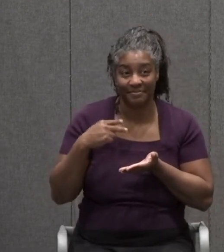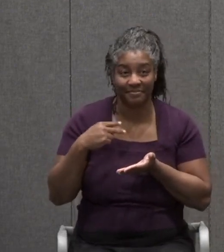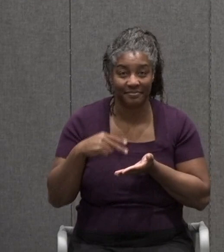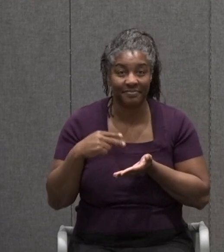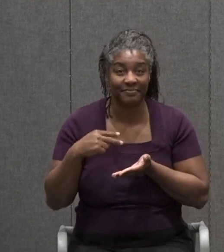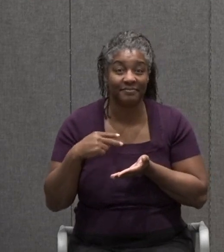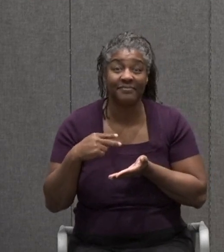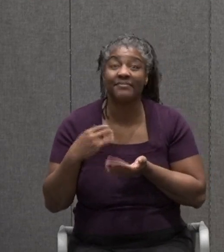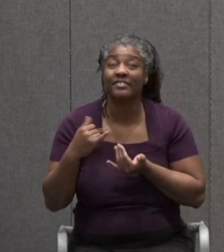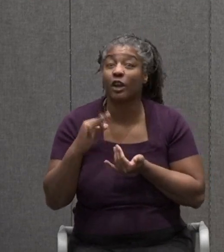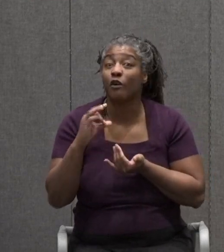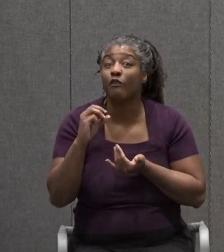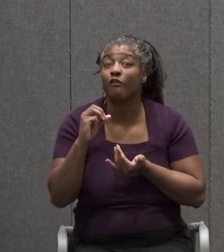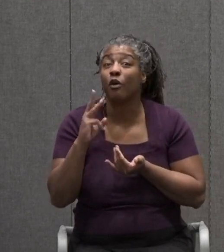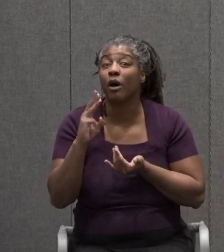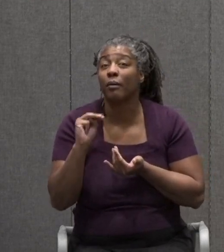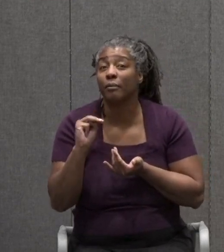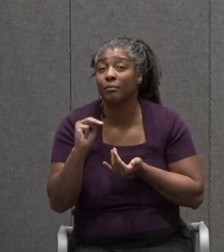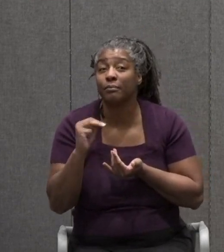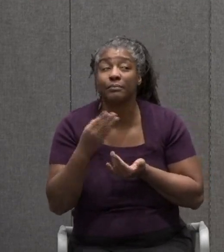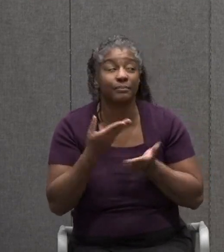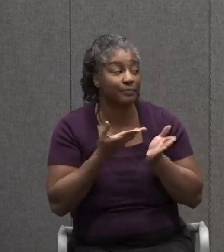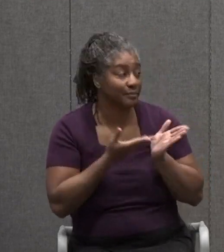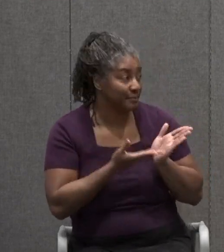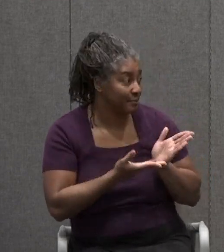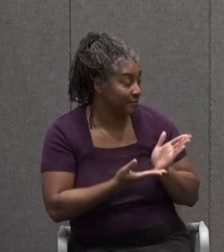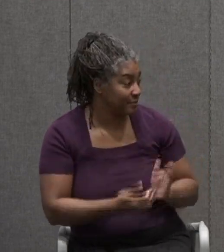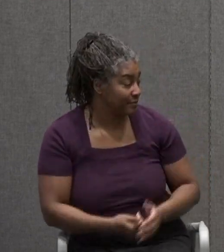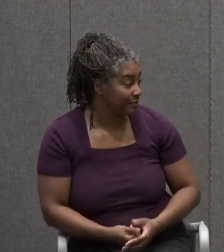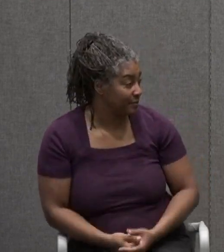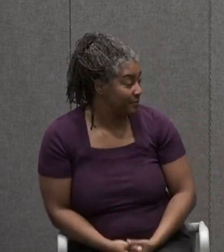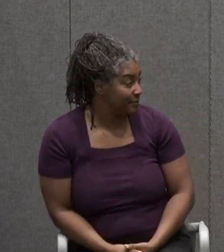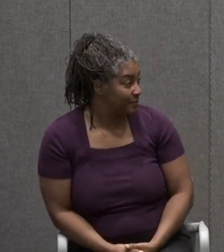[Woman] Pick your yoga pose. Chair.